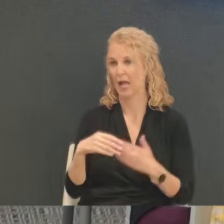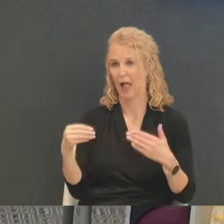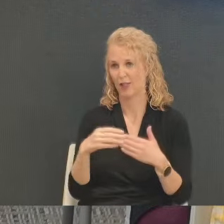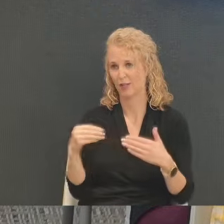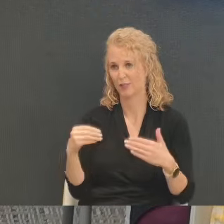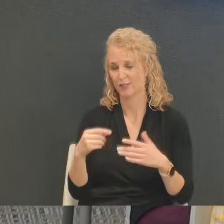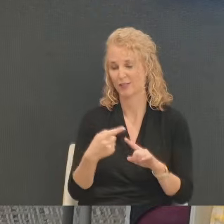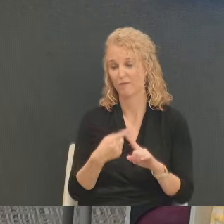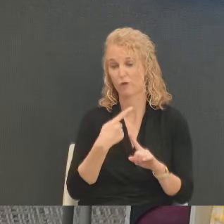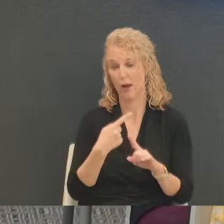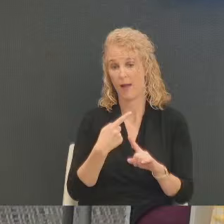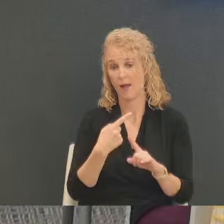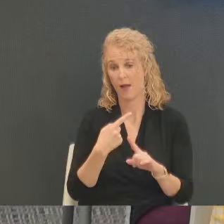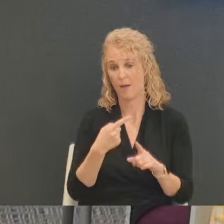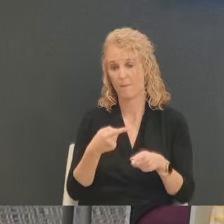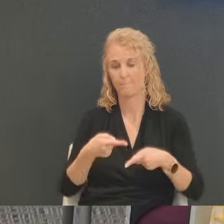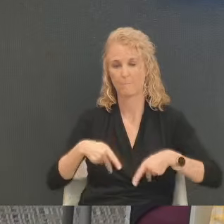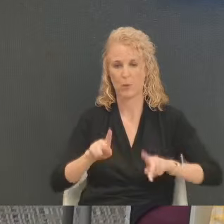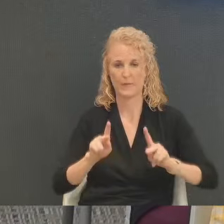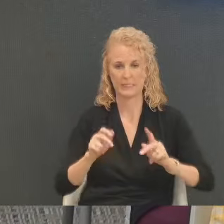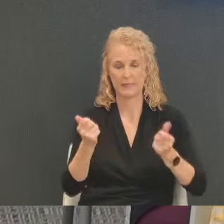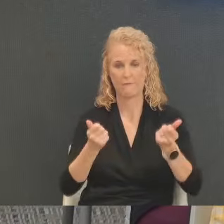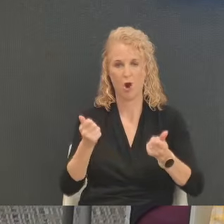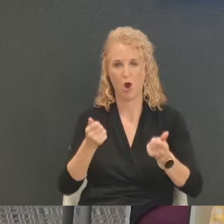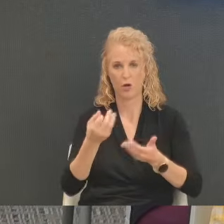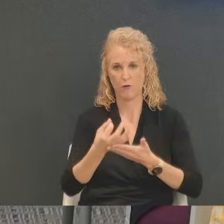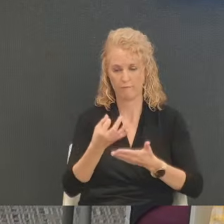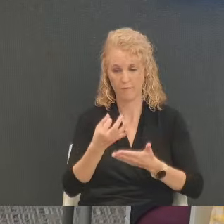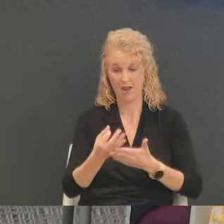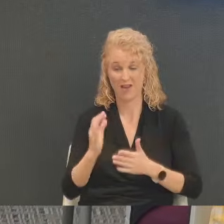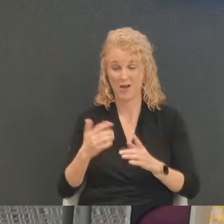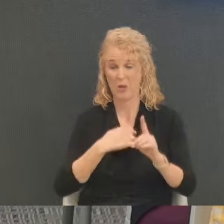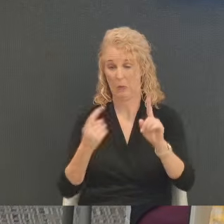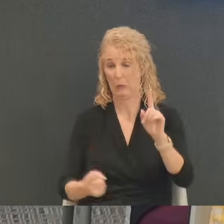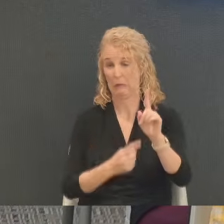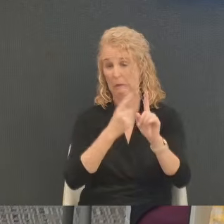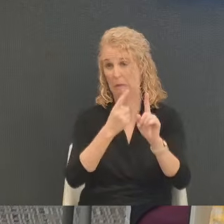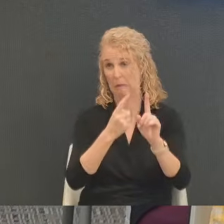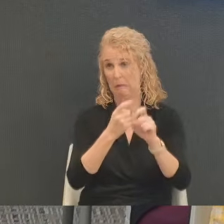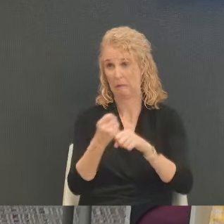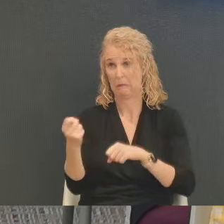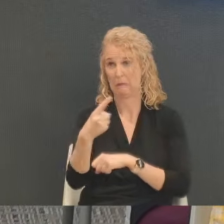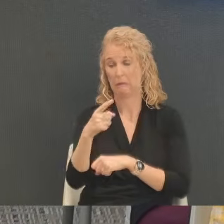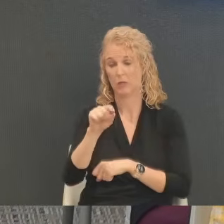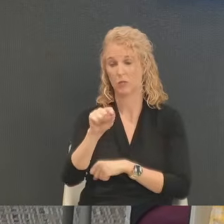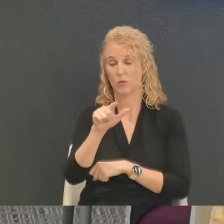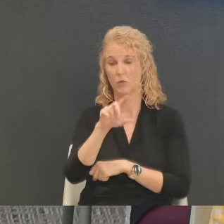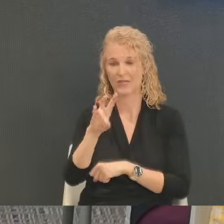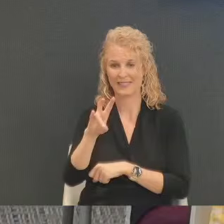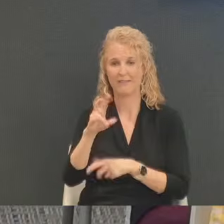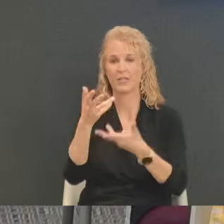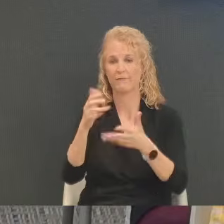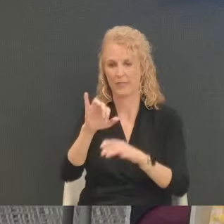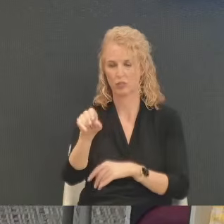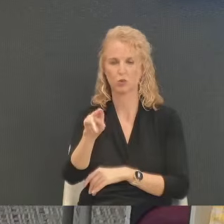of the permissive auto fund with a completion date of June of next next year excuse me thank